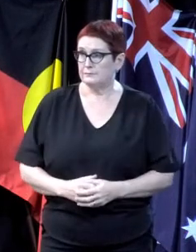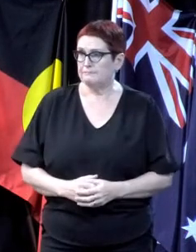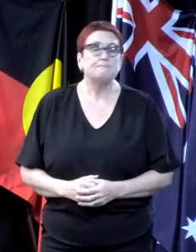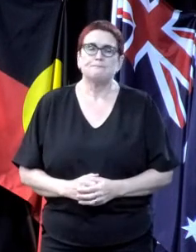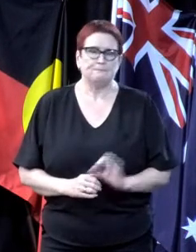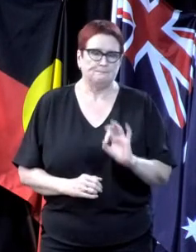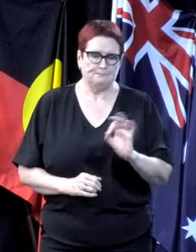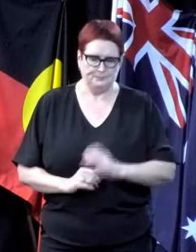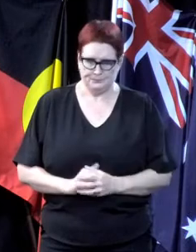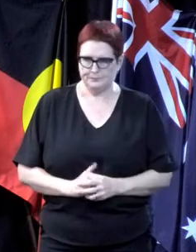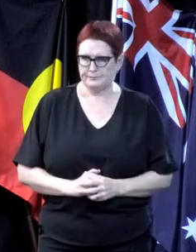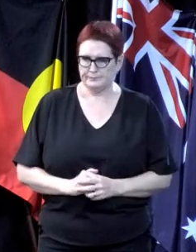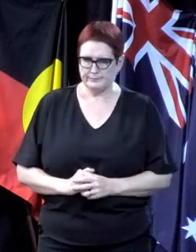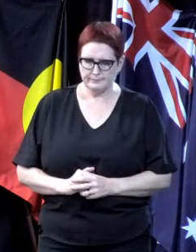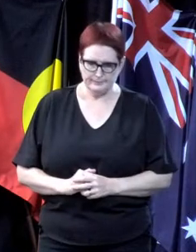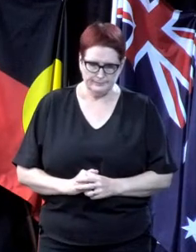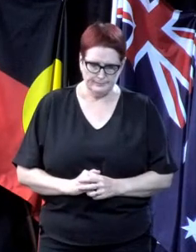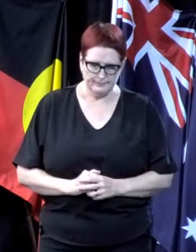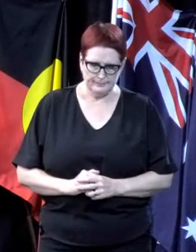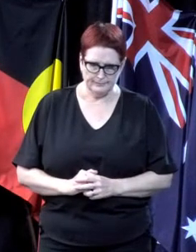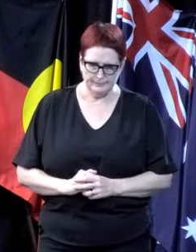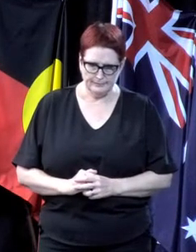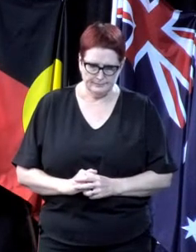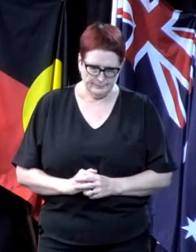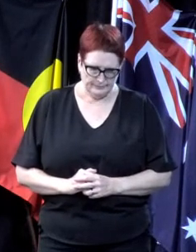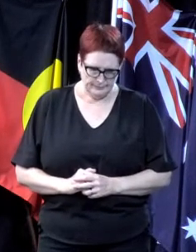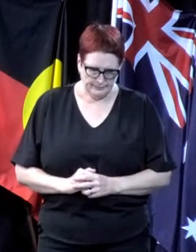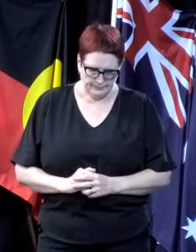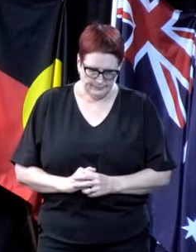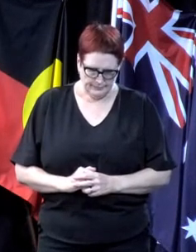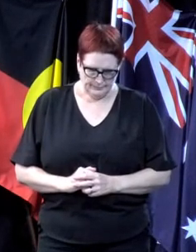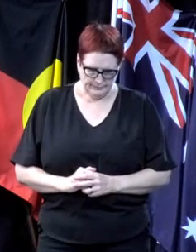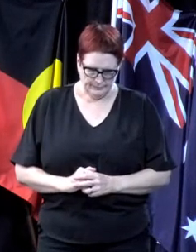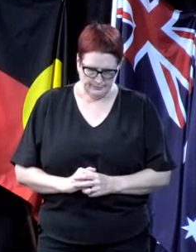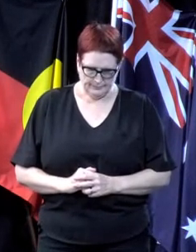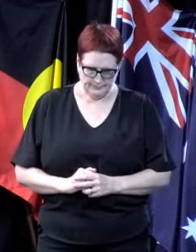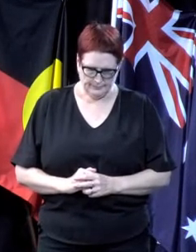Thank you. Thank you very much for your time.